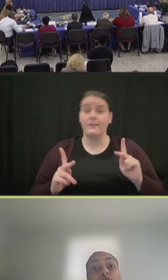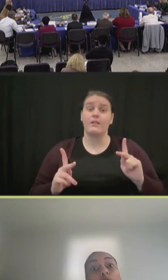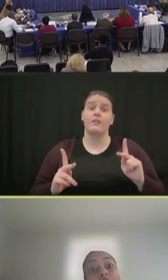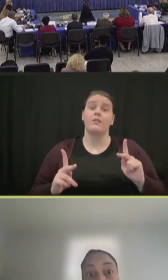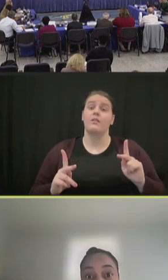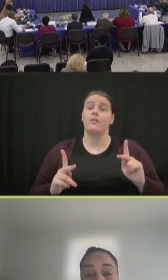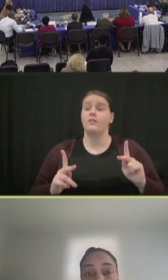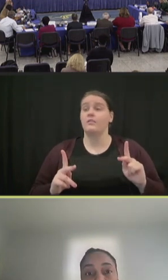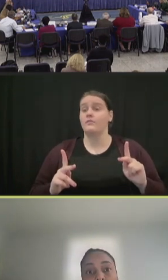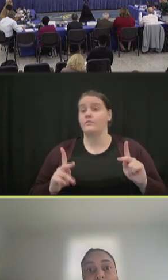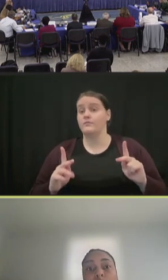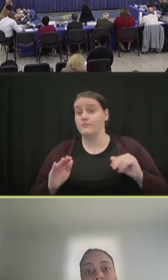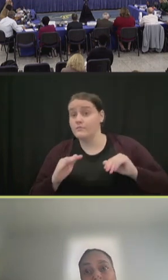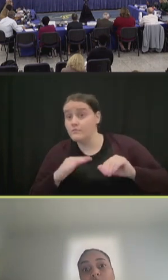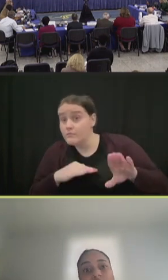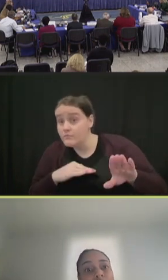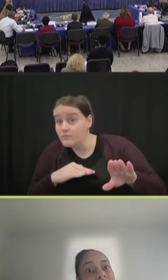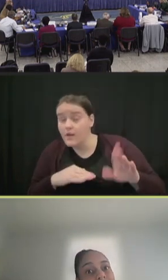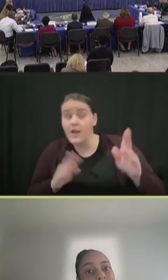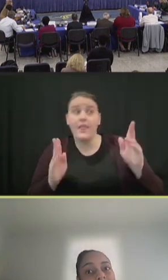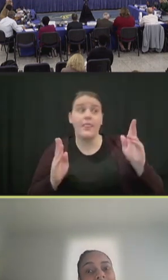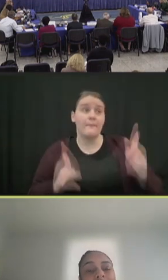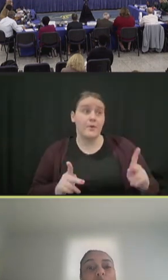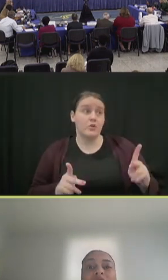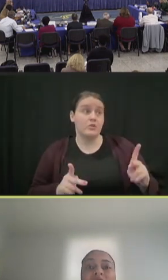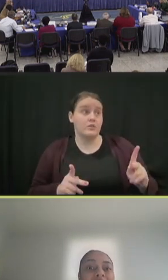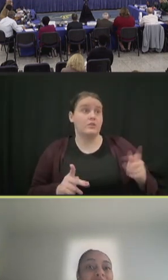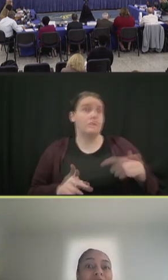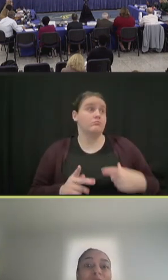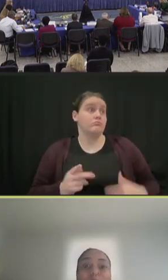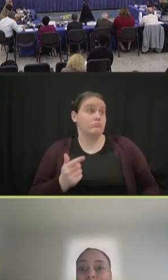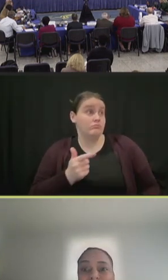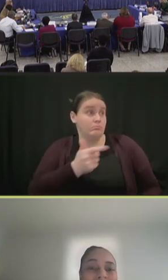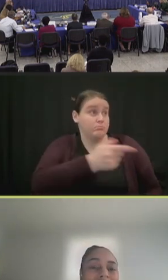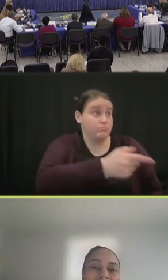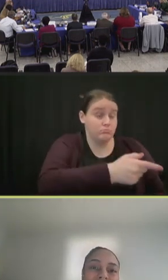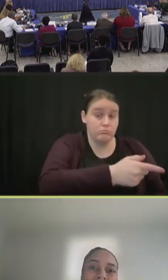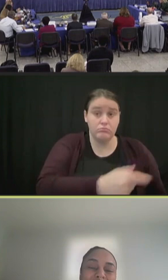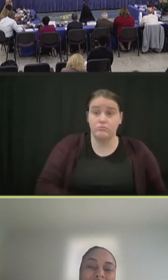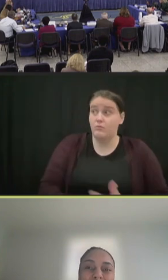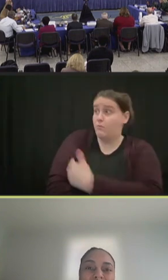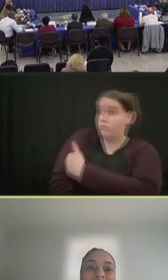is aware of what it is that we're trying to do here. And what the person, you know, is